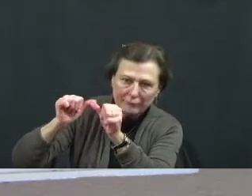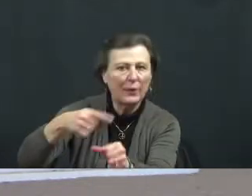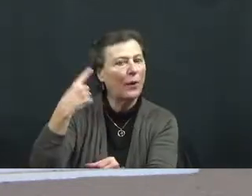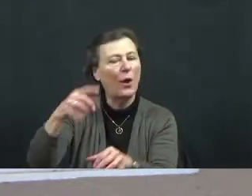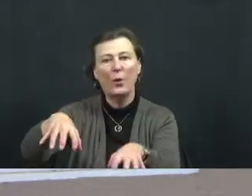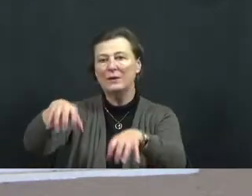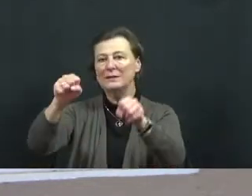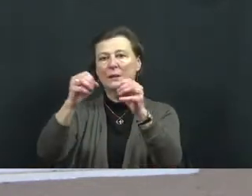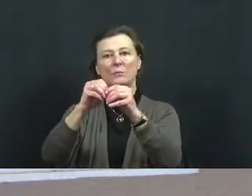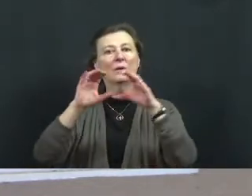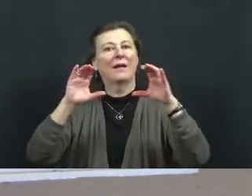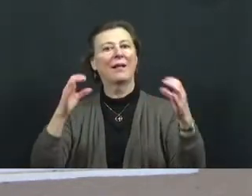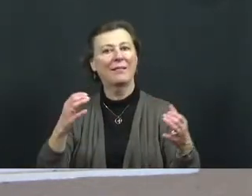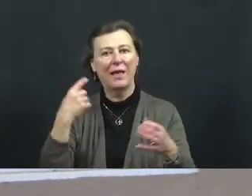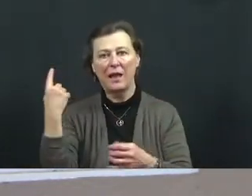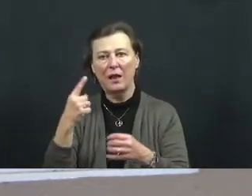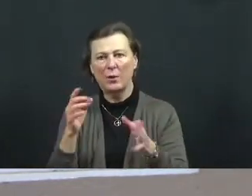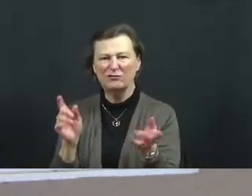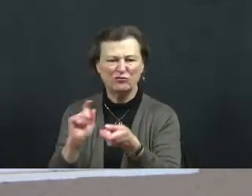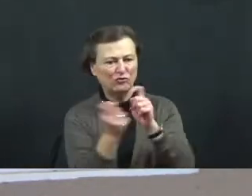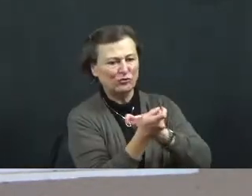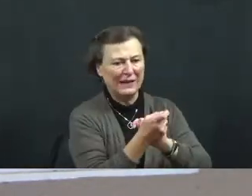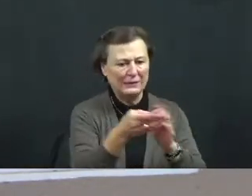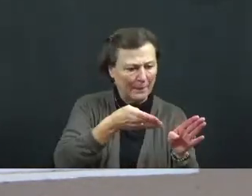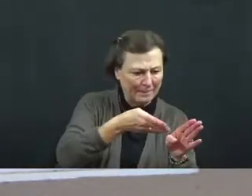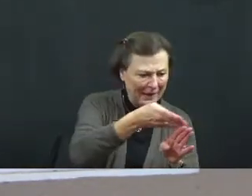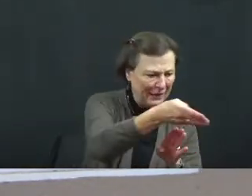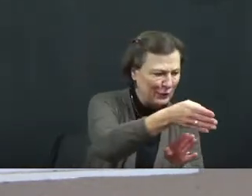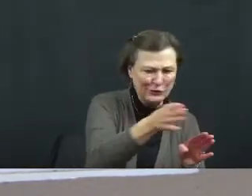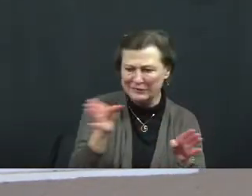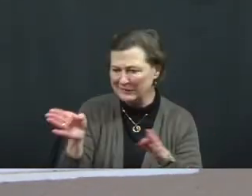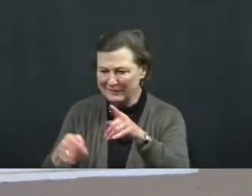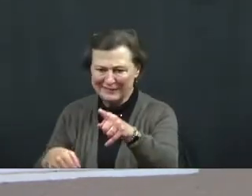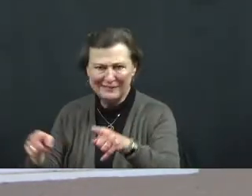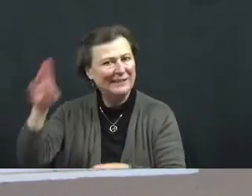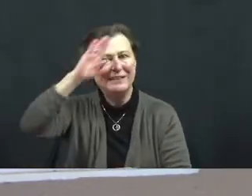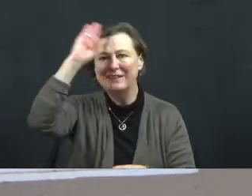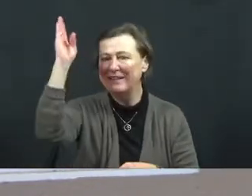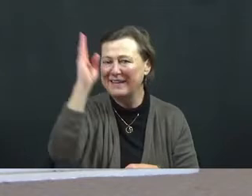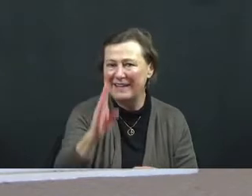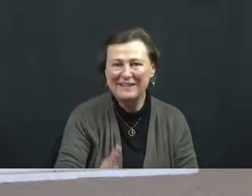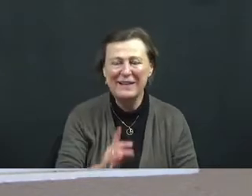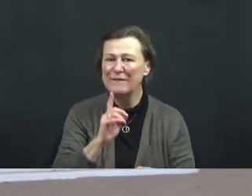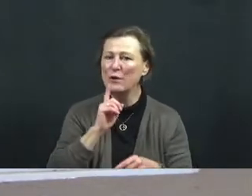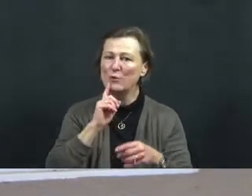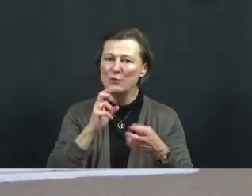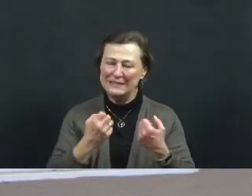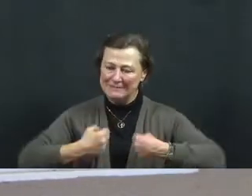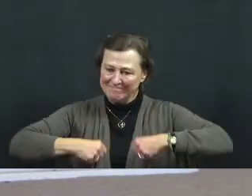He was always switching majors, never seeming to be able to launch himself out into the world.